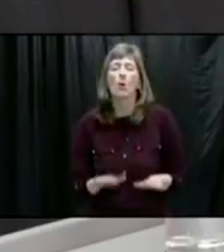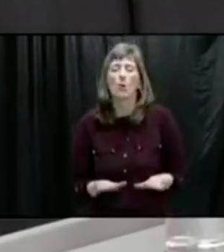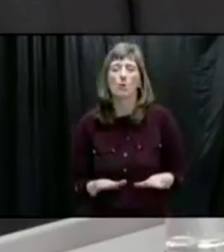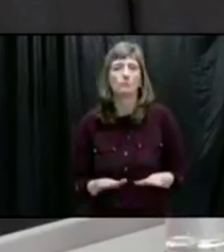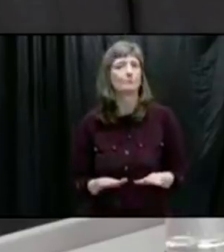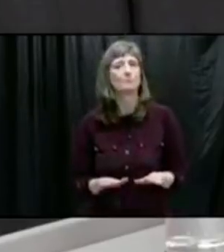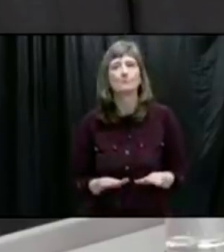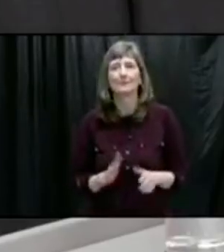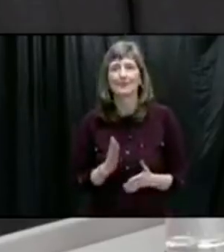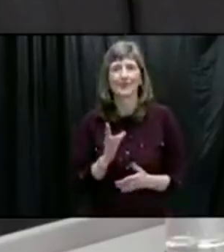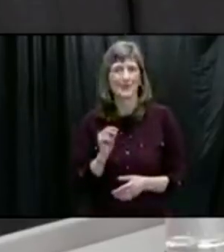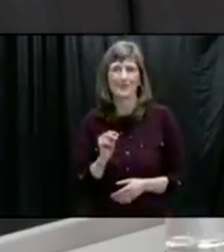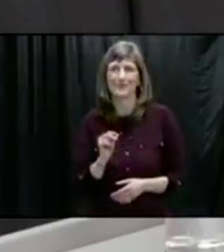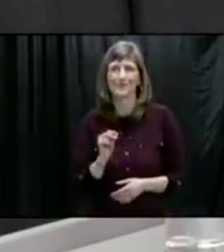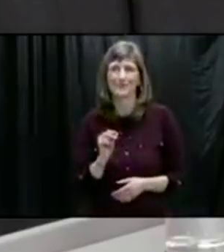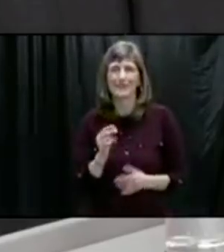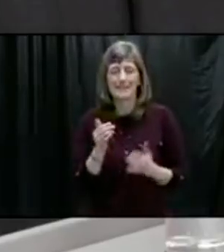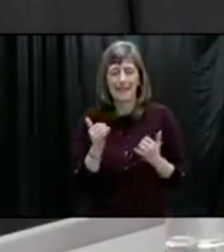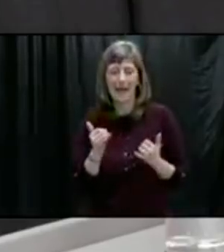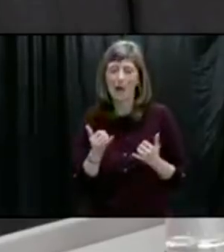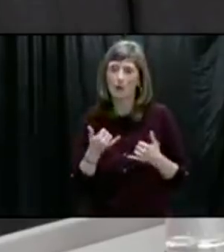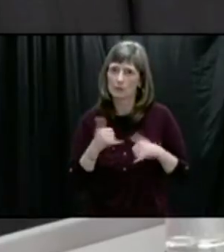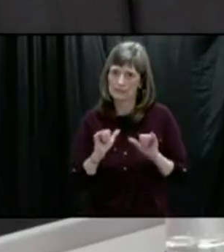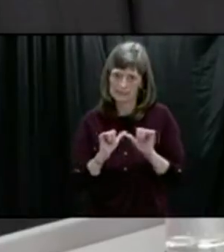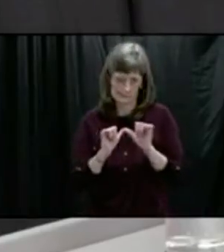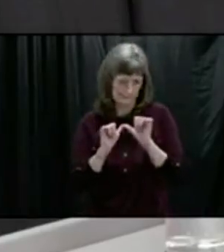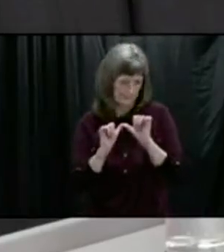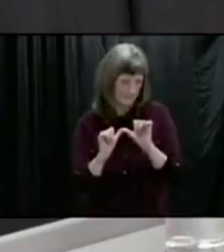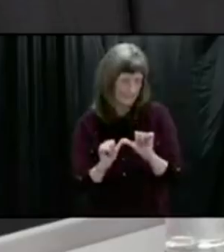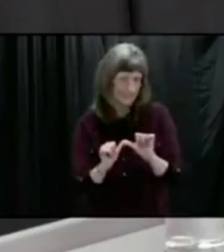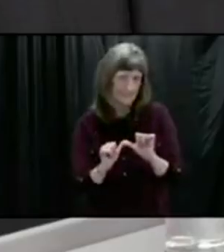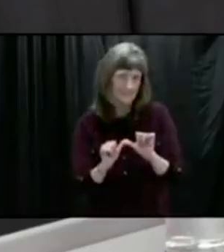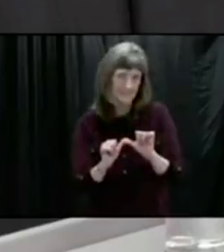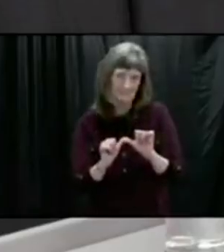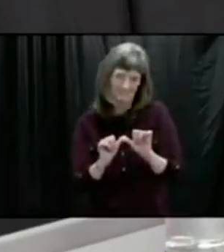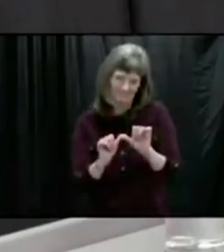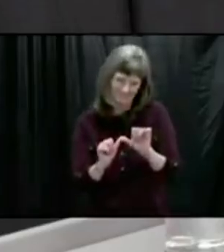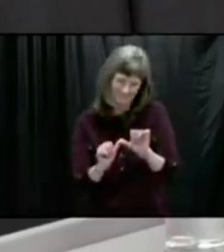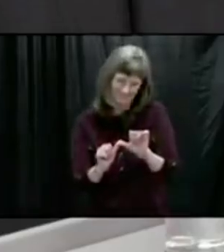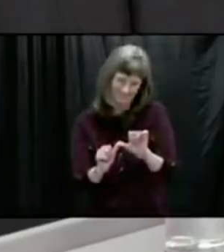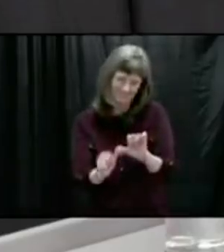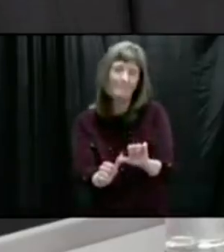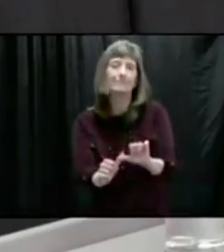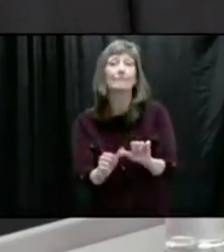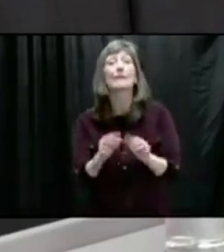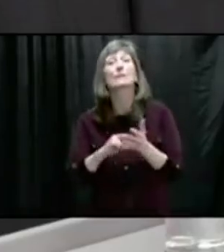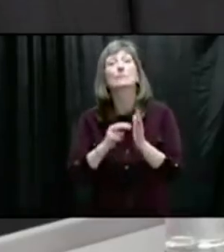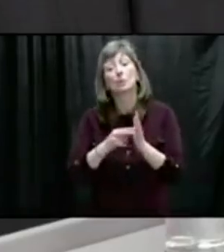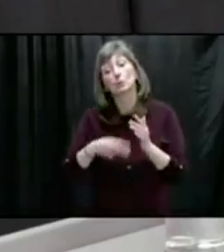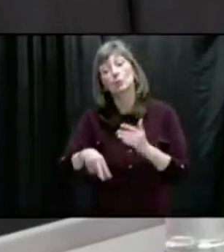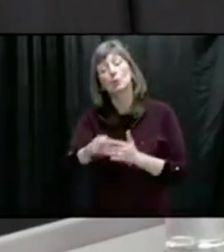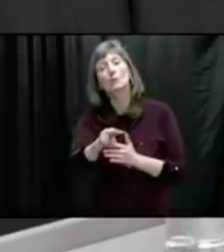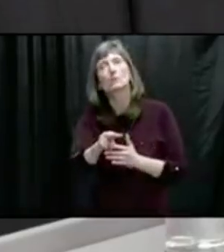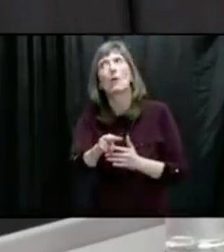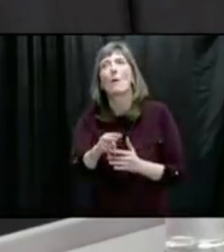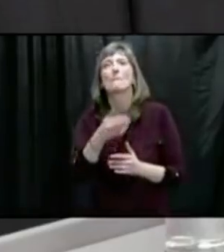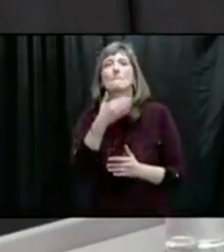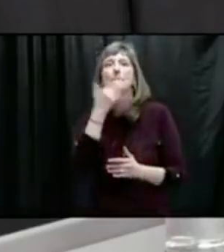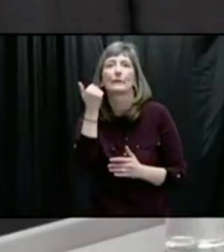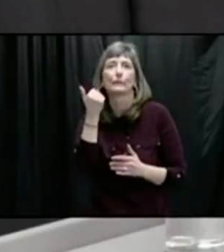NOT THE TIME TO BE COMPLACENT, IT'S TIME TO DOUBLE DOWN. IF WE EASE UP ON OUR EFFORTS,